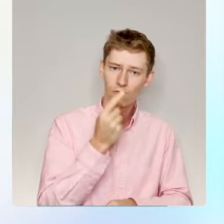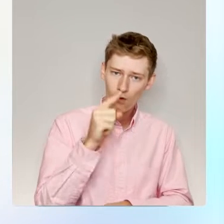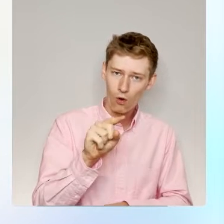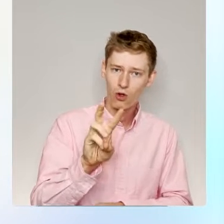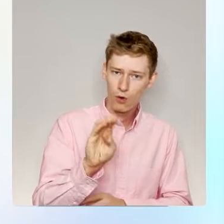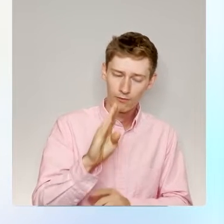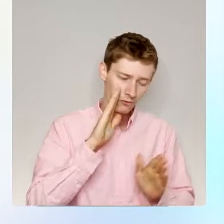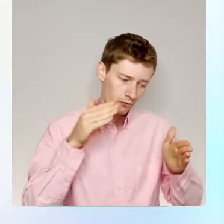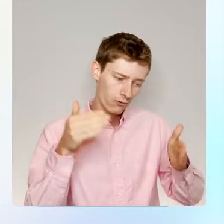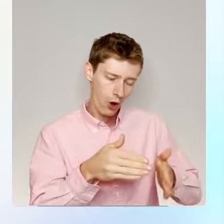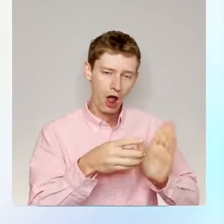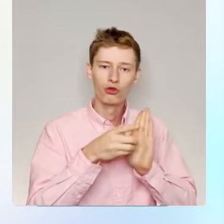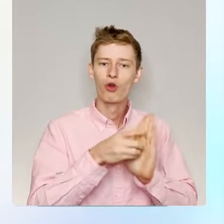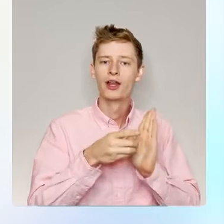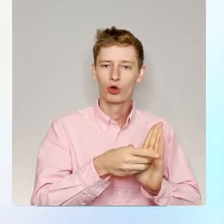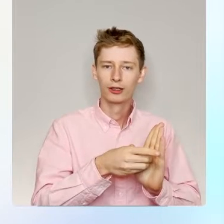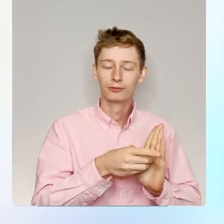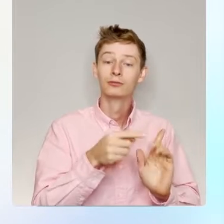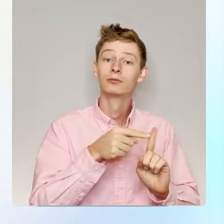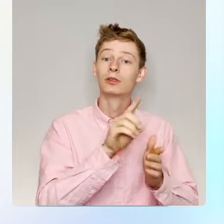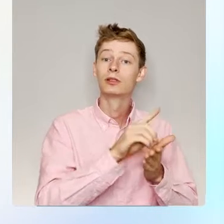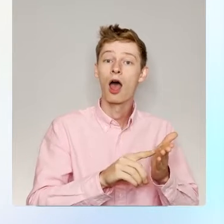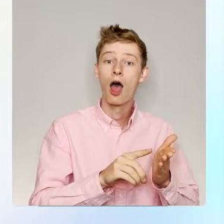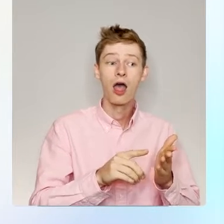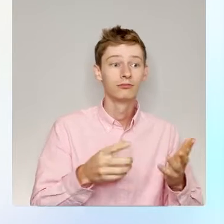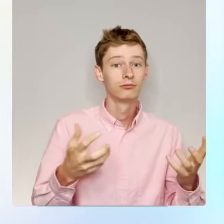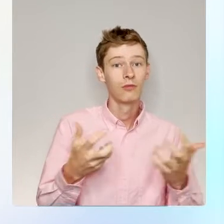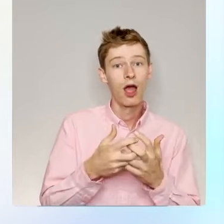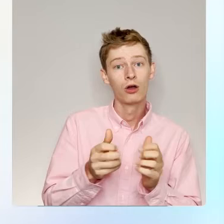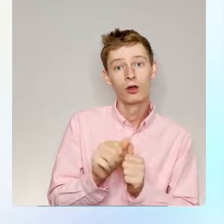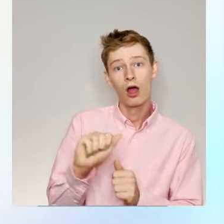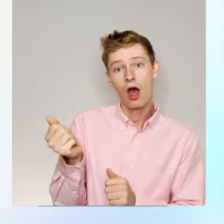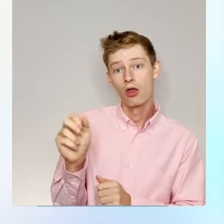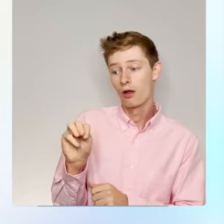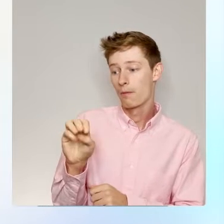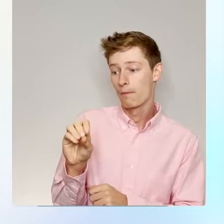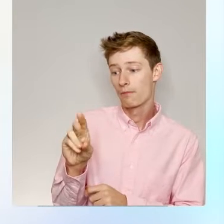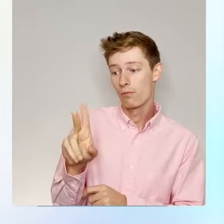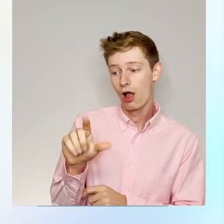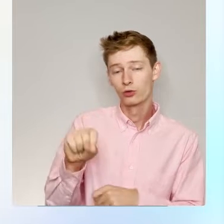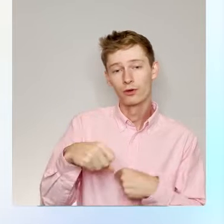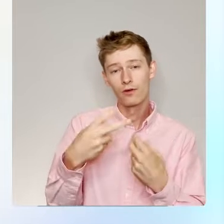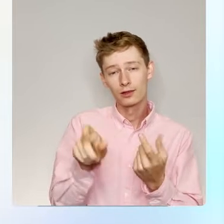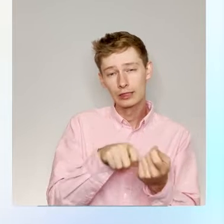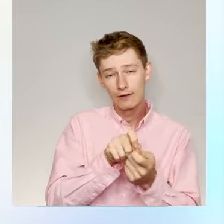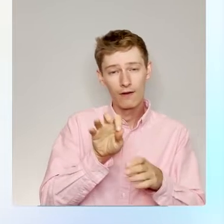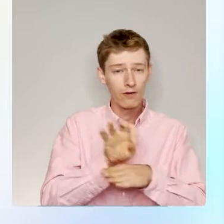to deliver the specific functionality an app needs. You can either assemble these components piece-by-piece or use a framework